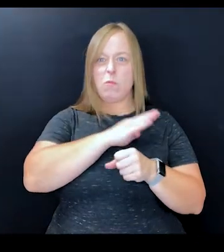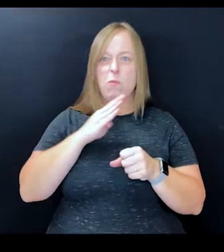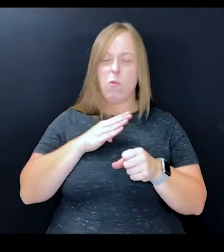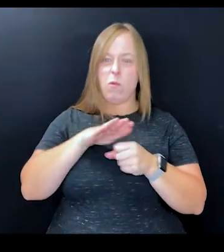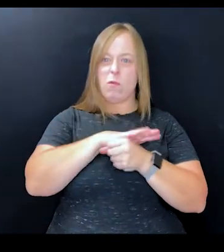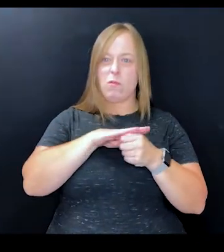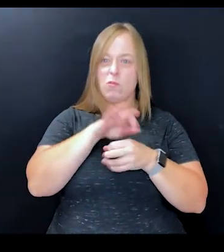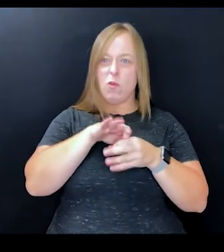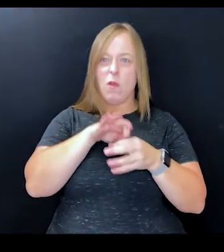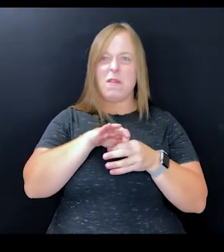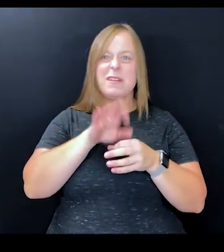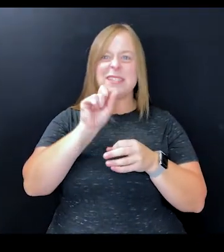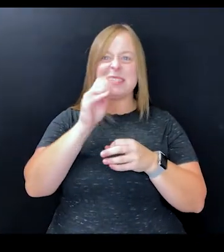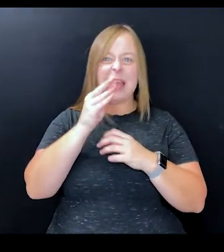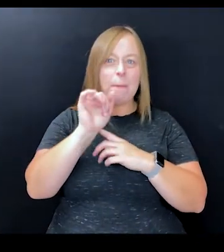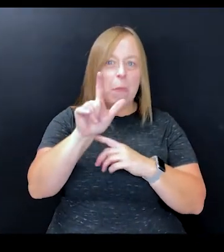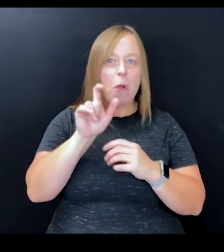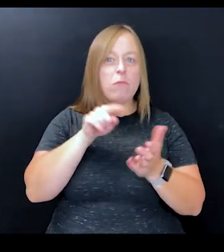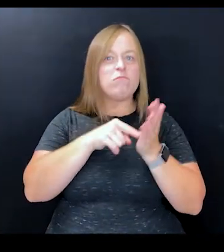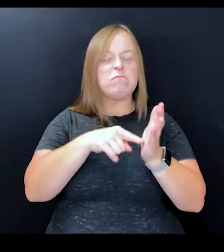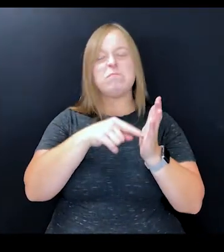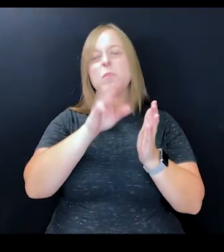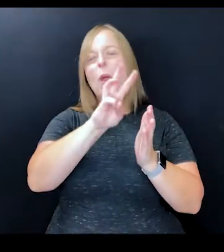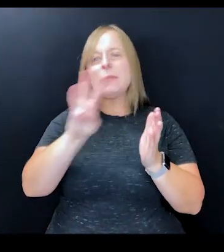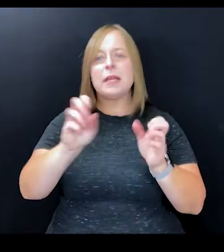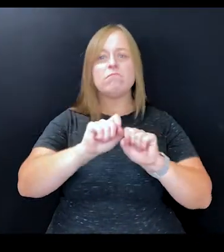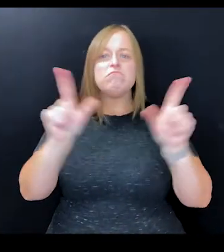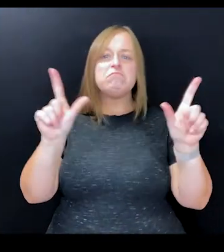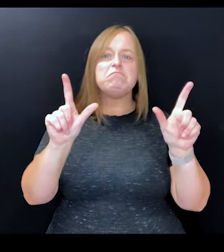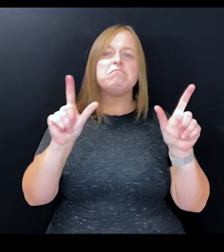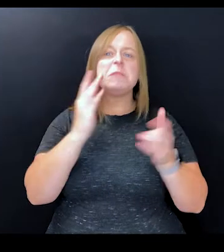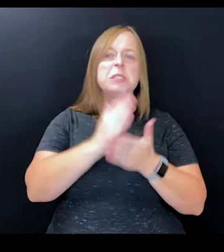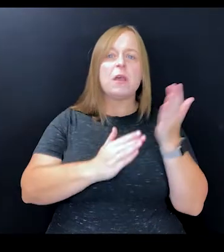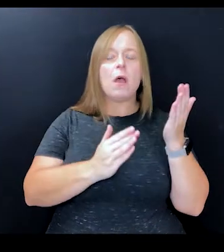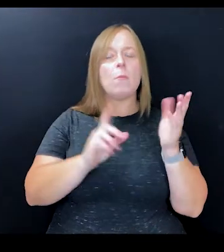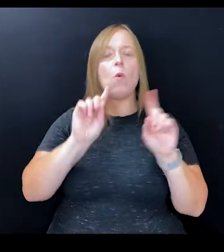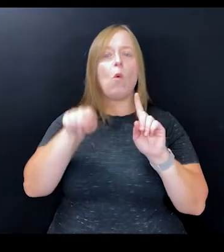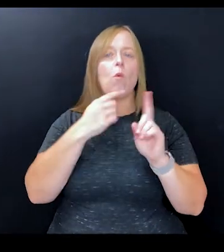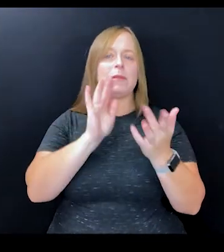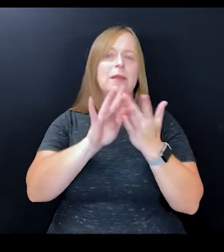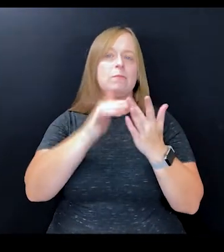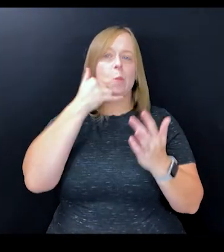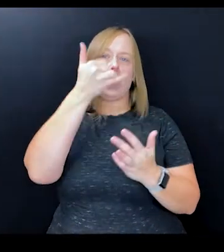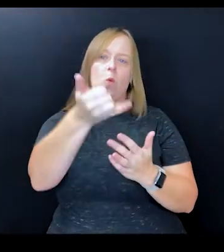Most counties have the sample ballots available on their websites. However, you can always contact your county board